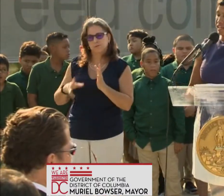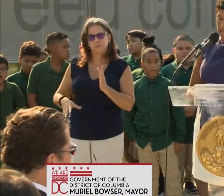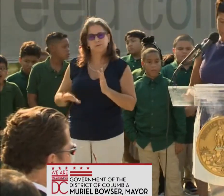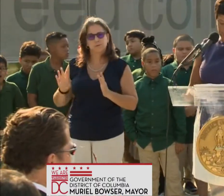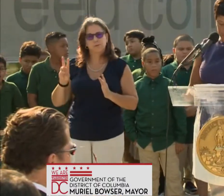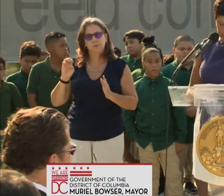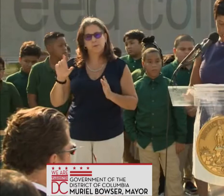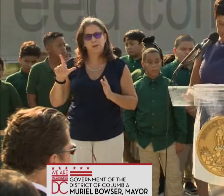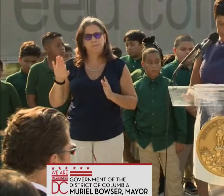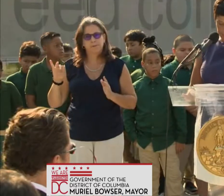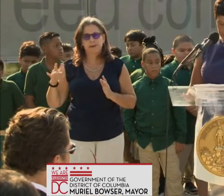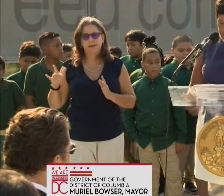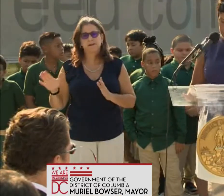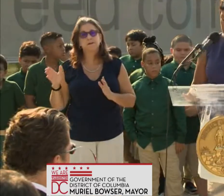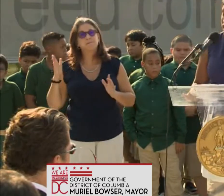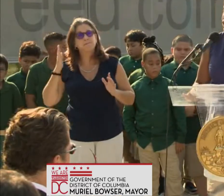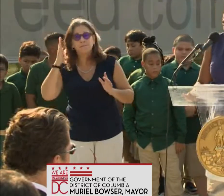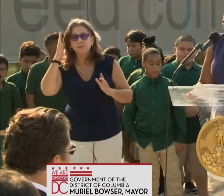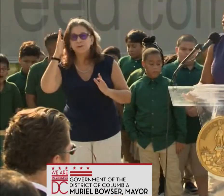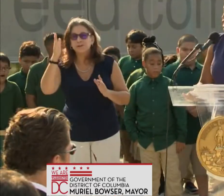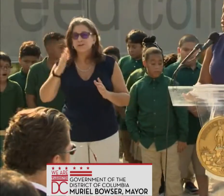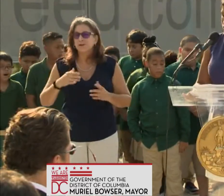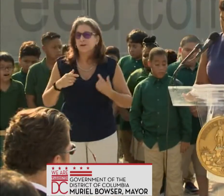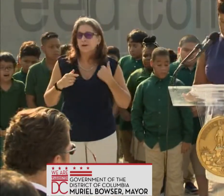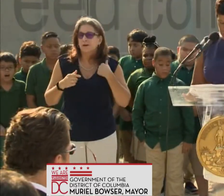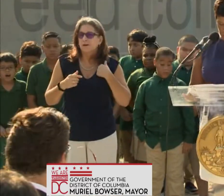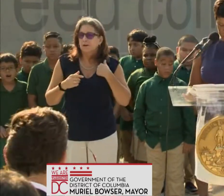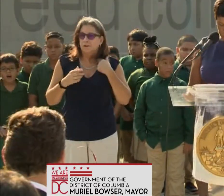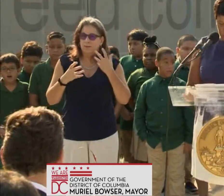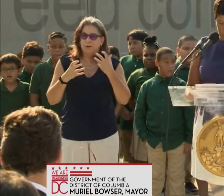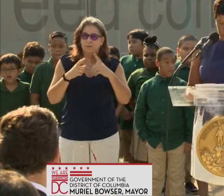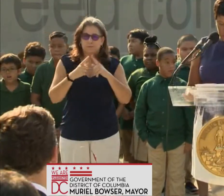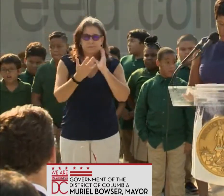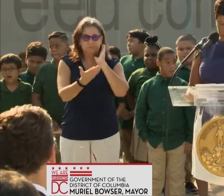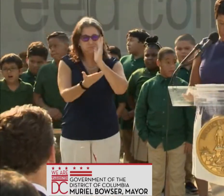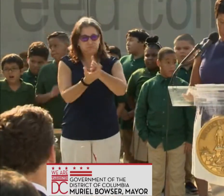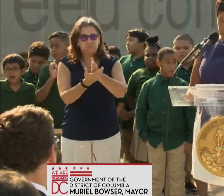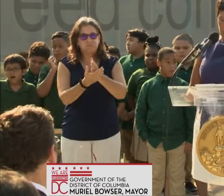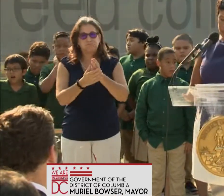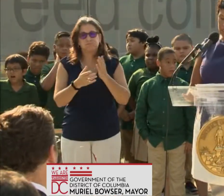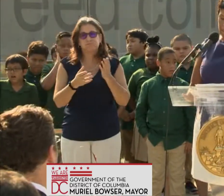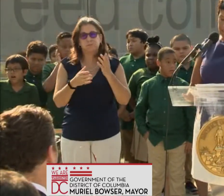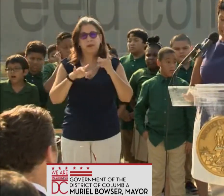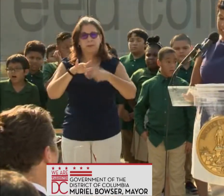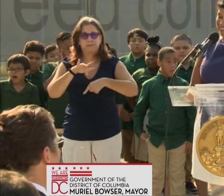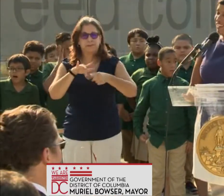absenteeism so here is what else we can do where our students be sure to make it